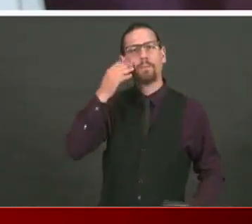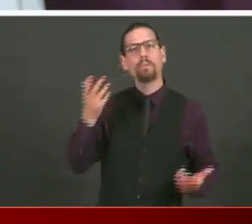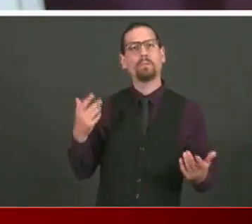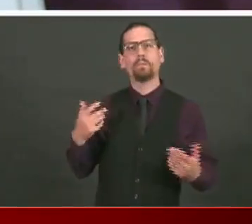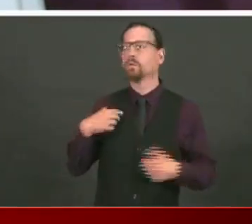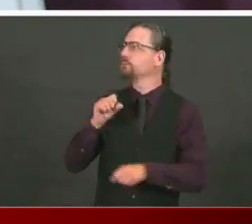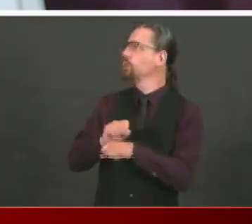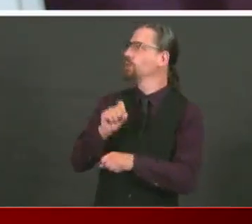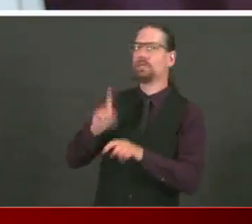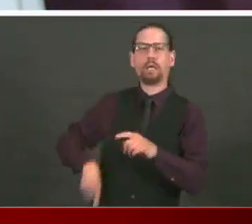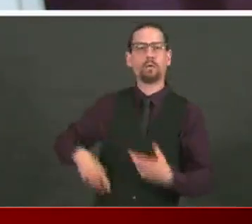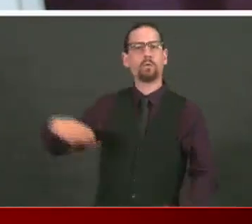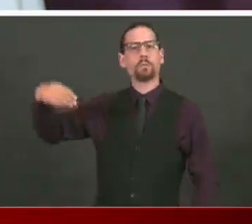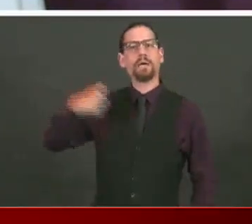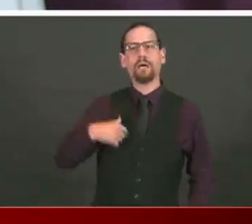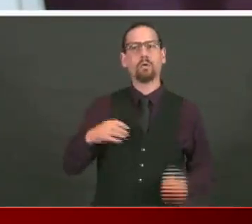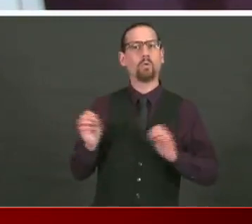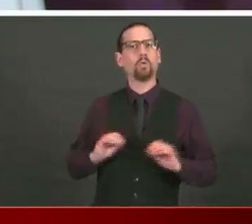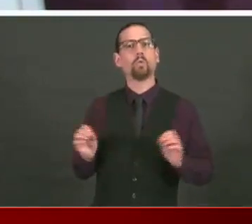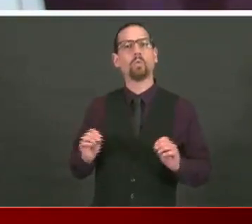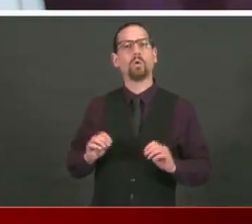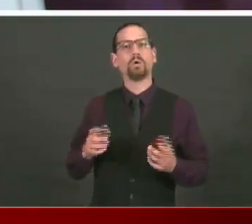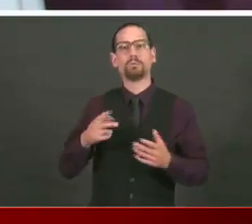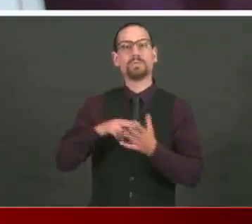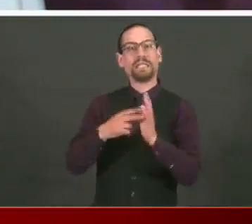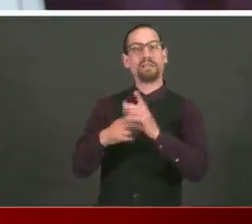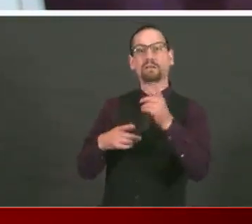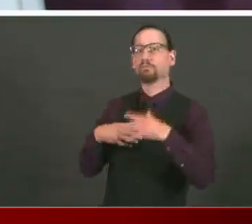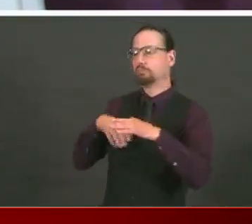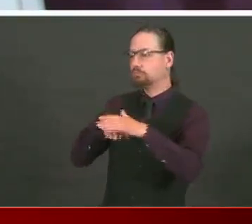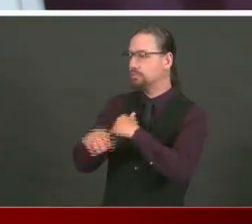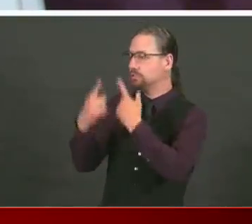TO WORK. I WANT TO REMIND